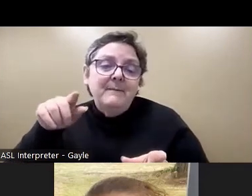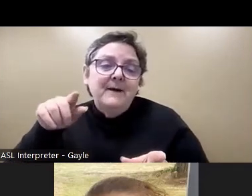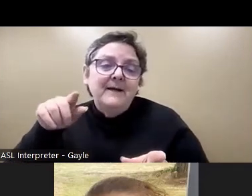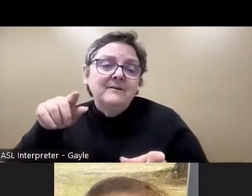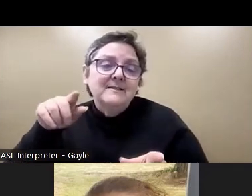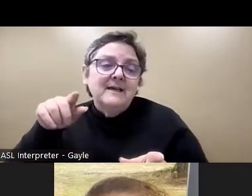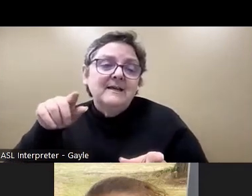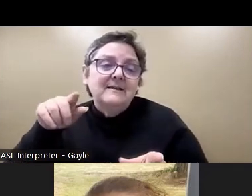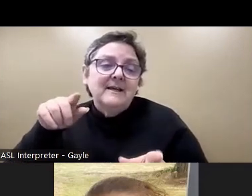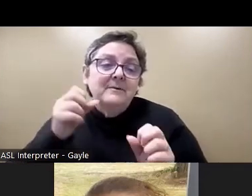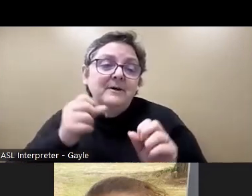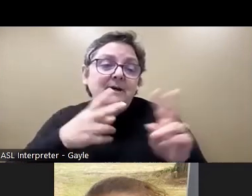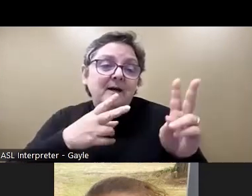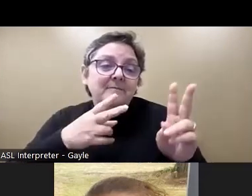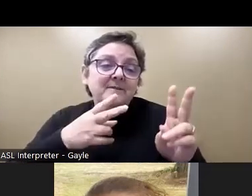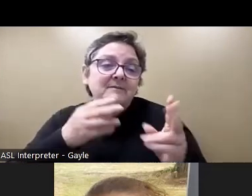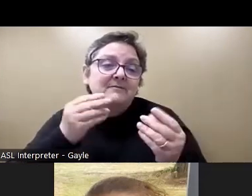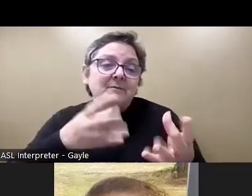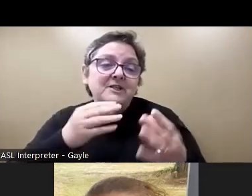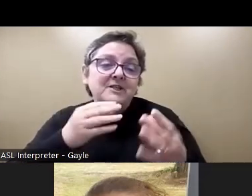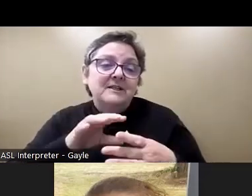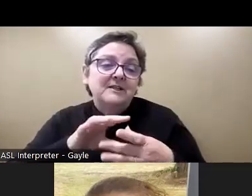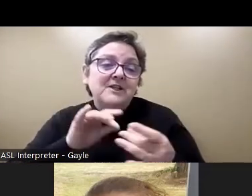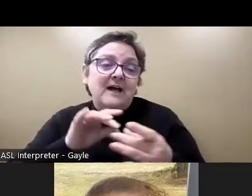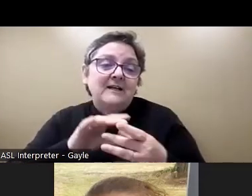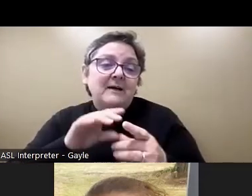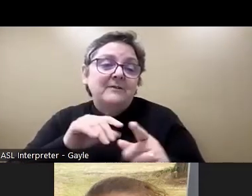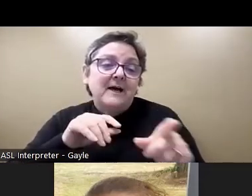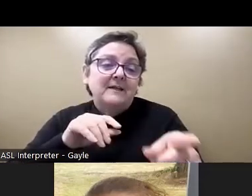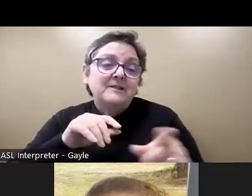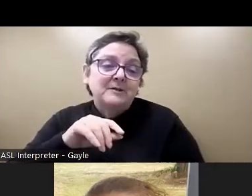Somebody is saying that I put some information in the chat about that too.